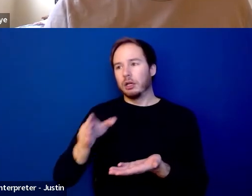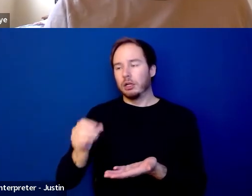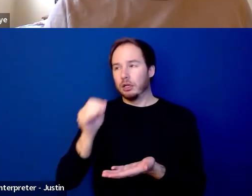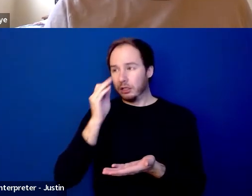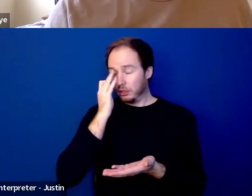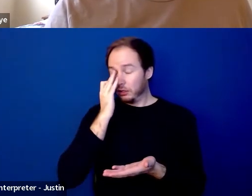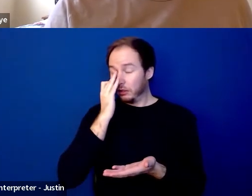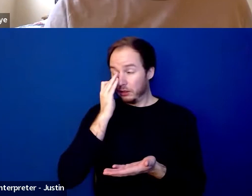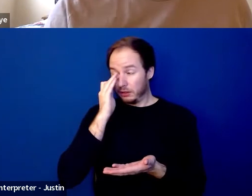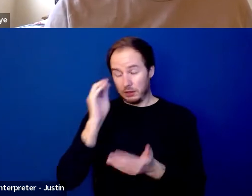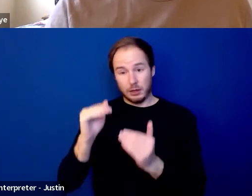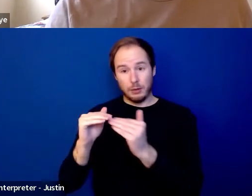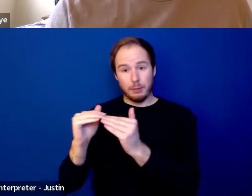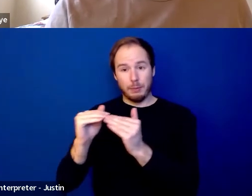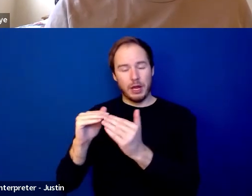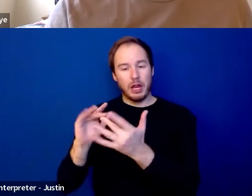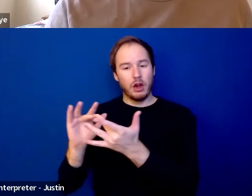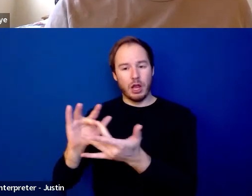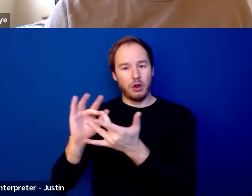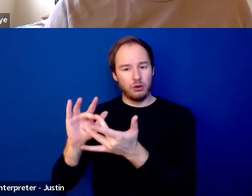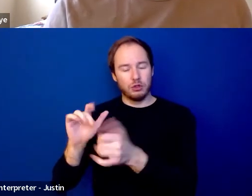peer outreach worker, a community health worker.